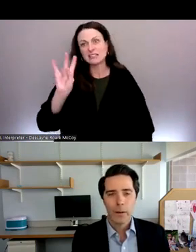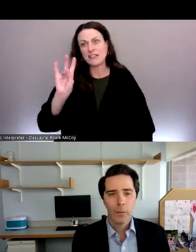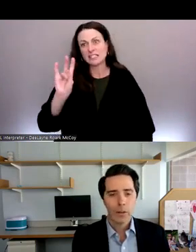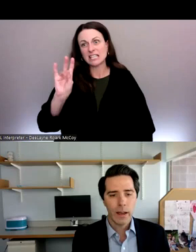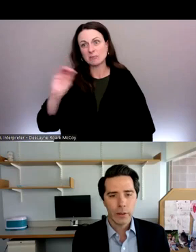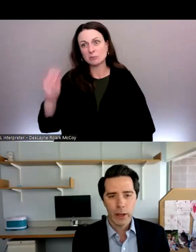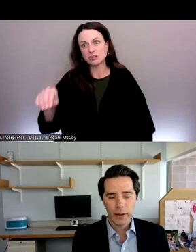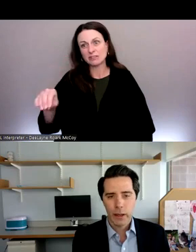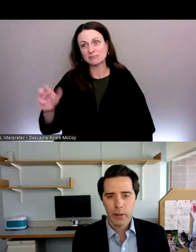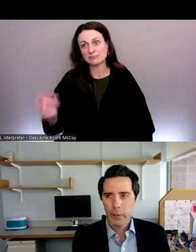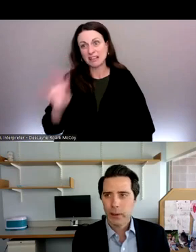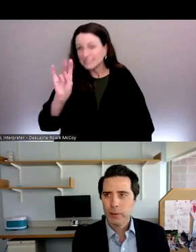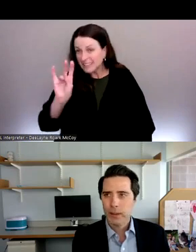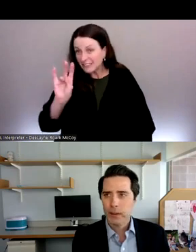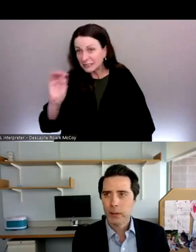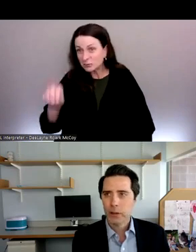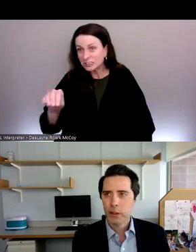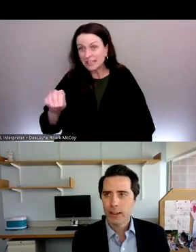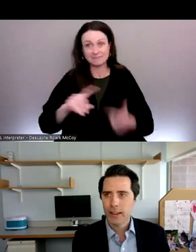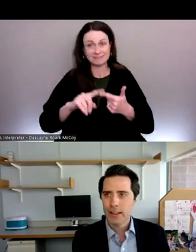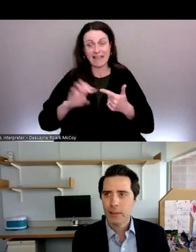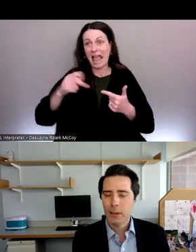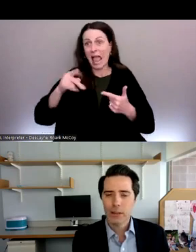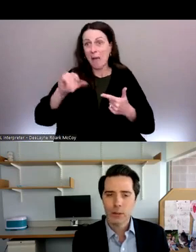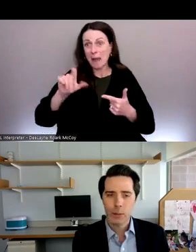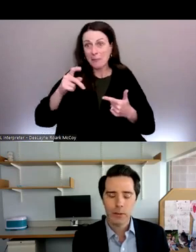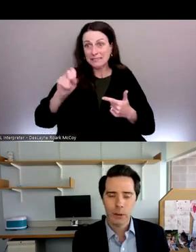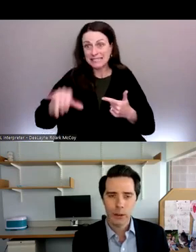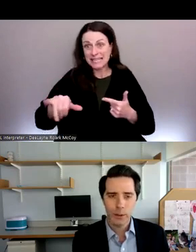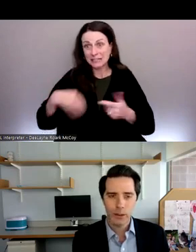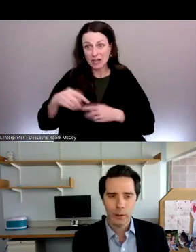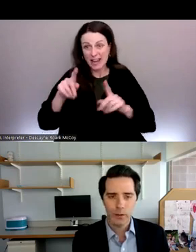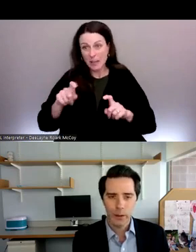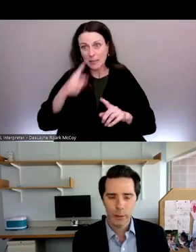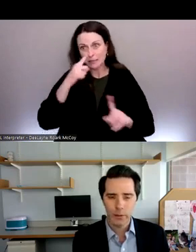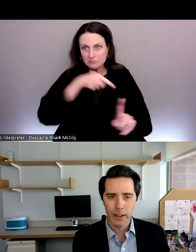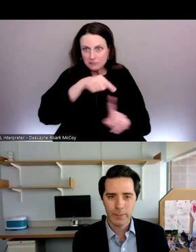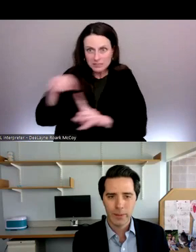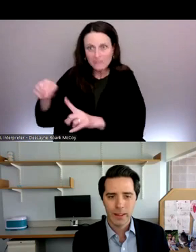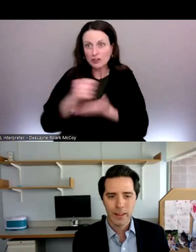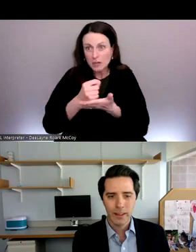almost every child now with epilepsy undergoes genetic testing because there's specific treatments that are